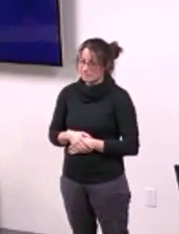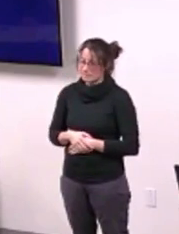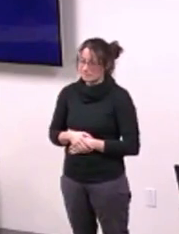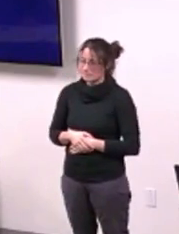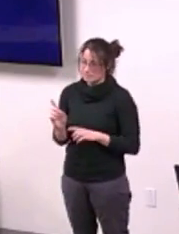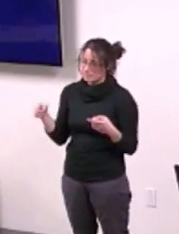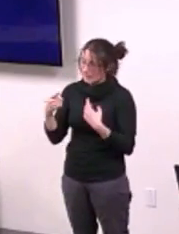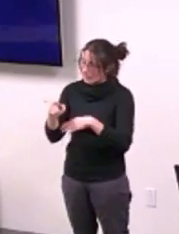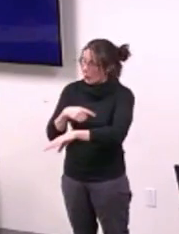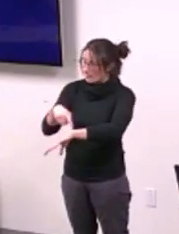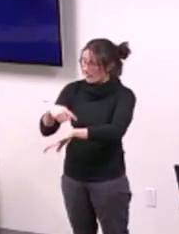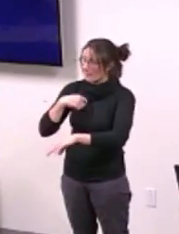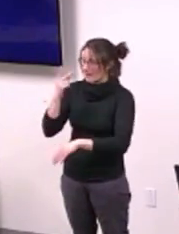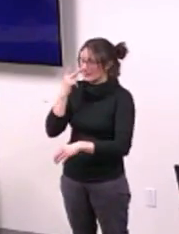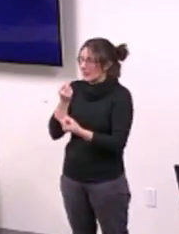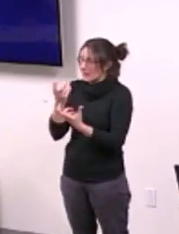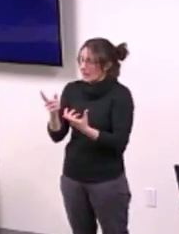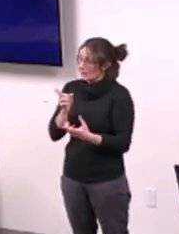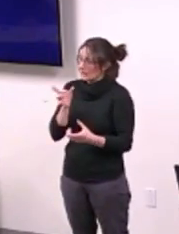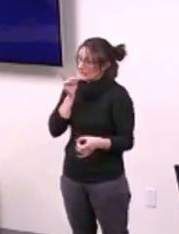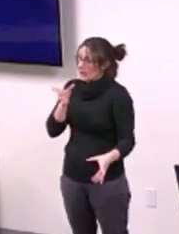And I've seen a lot of really terrible things, unfortunately.